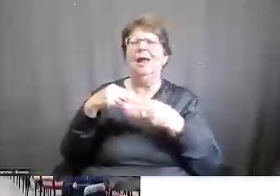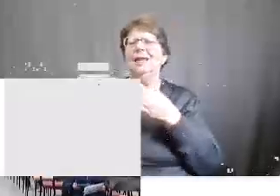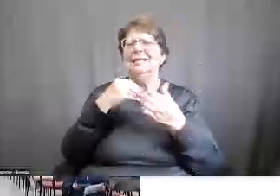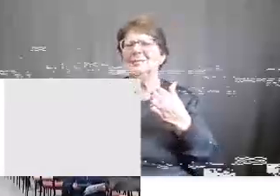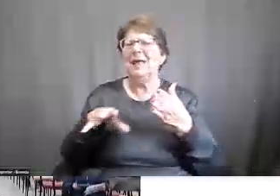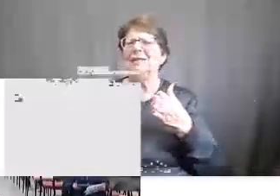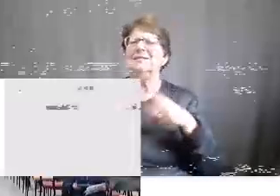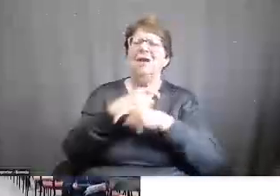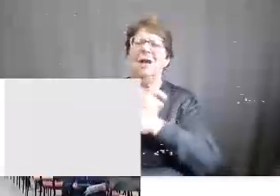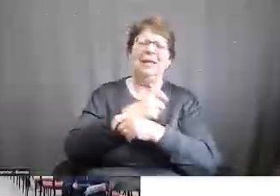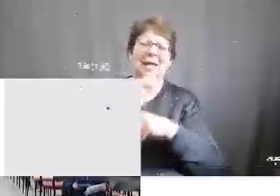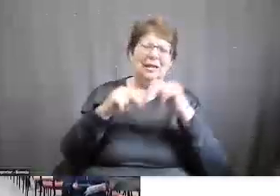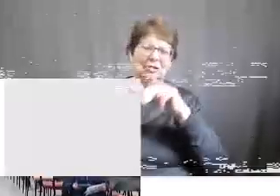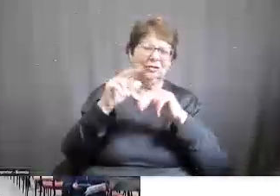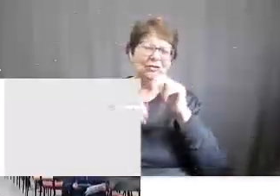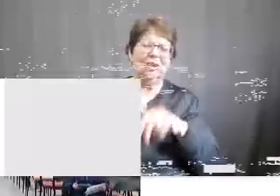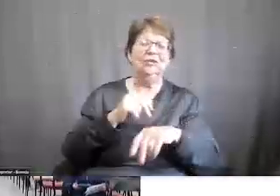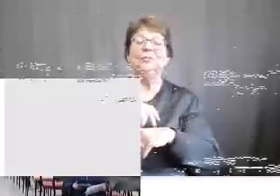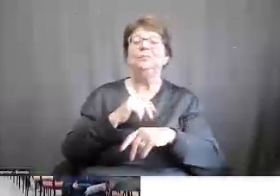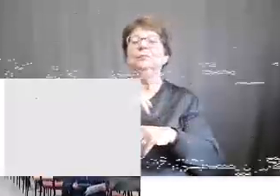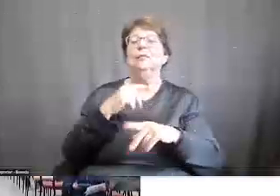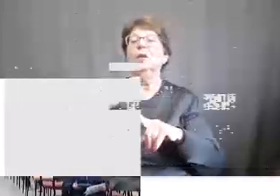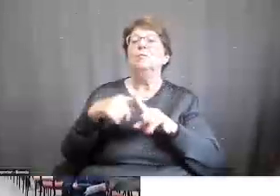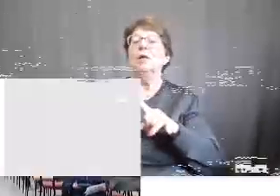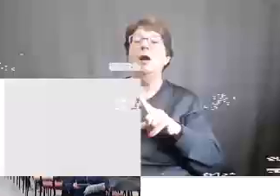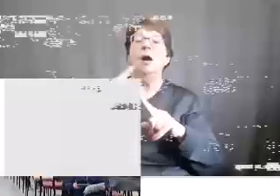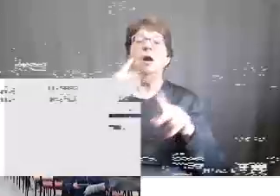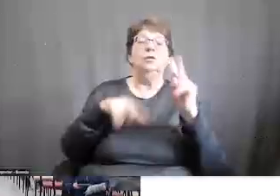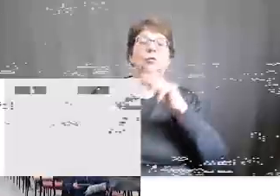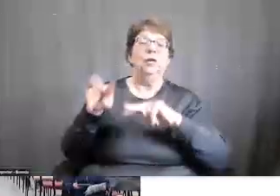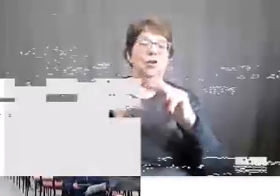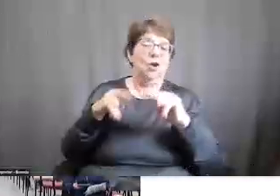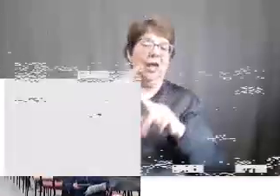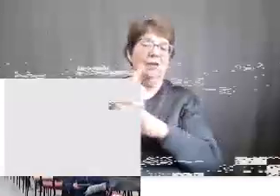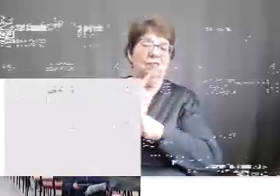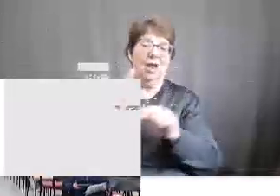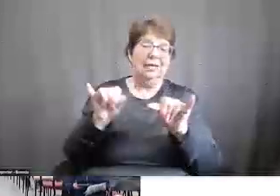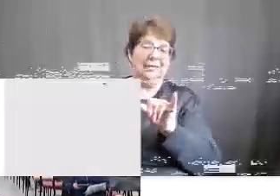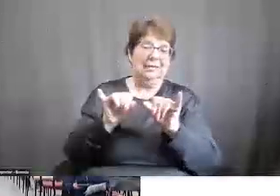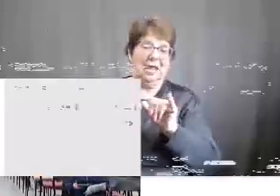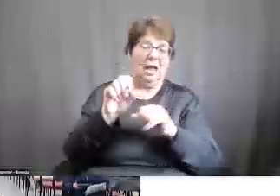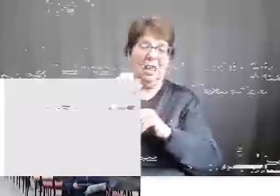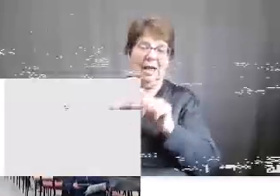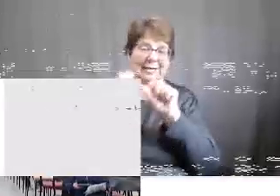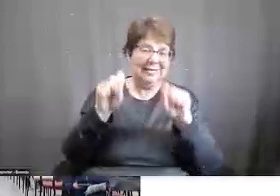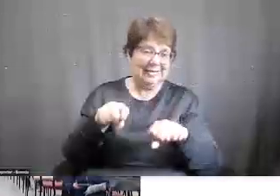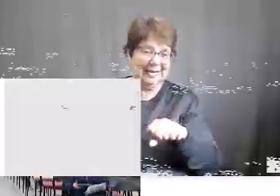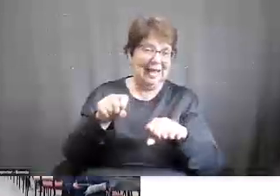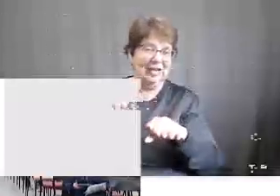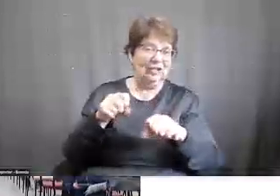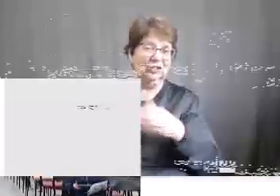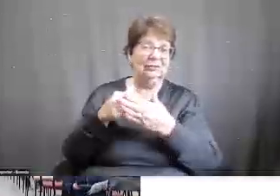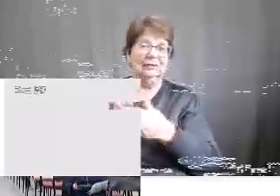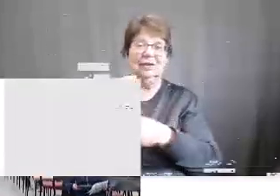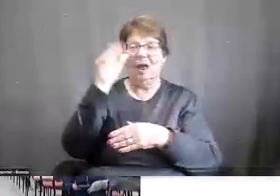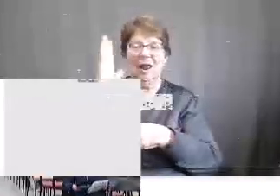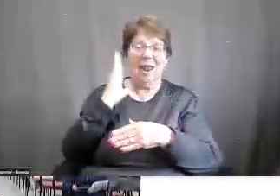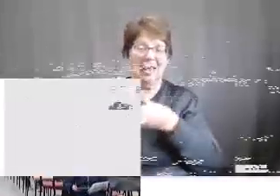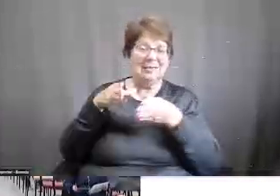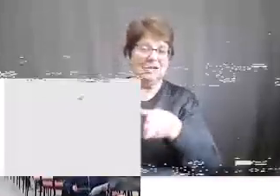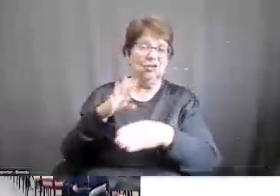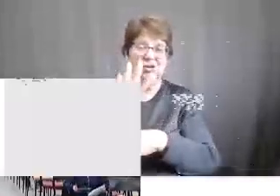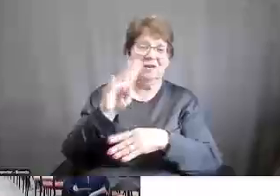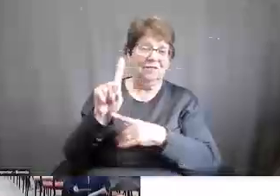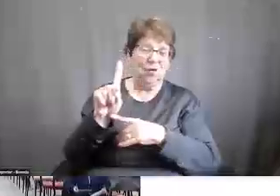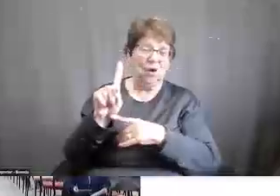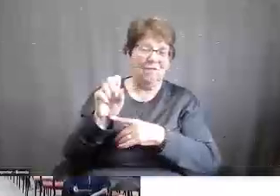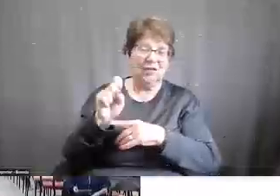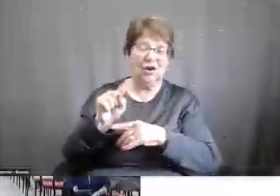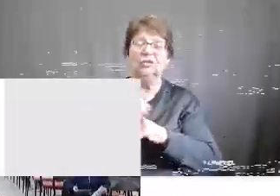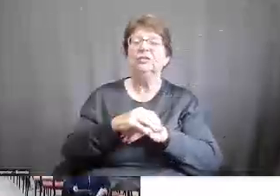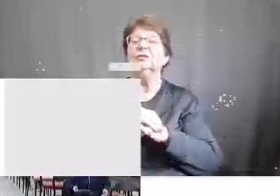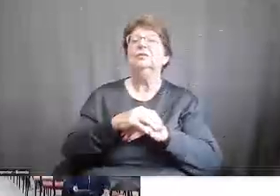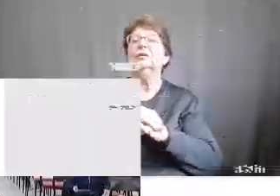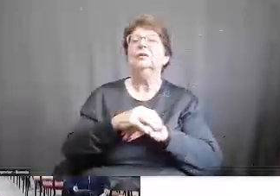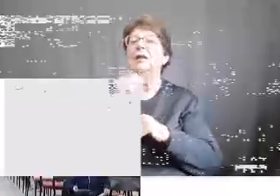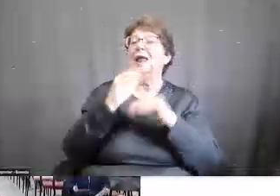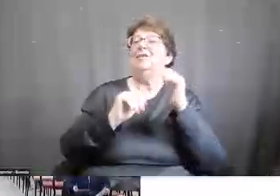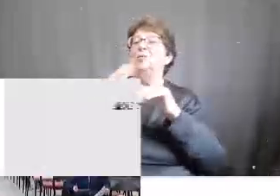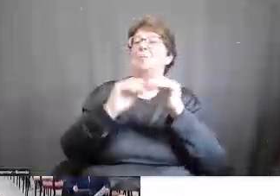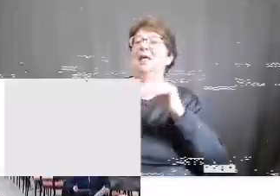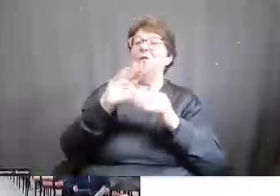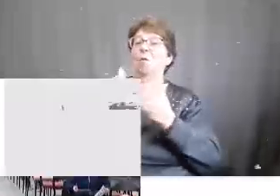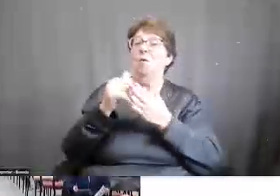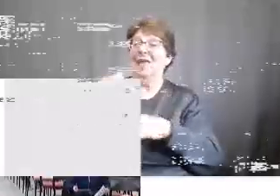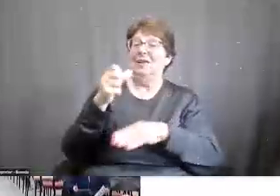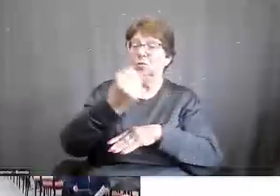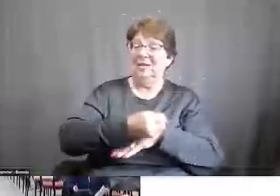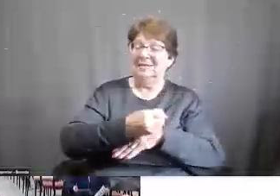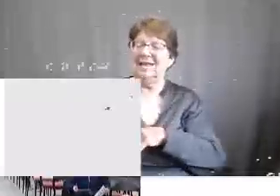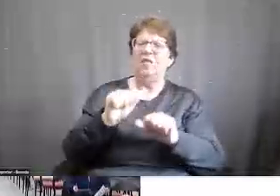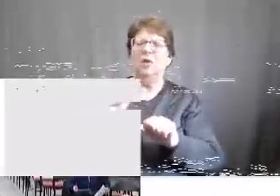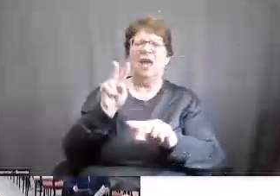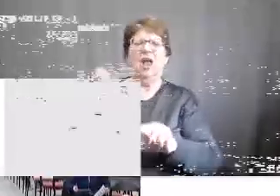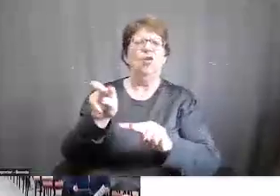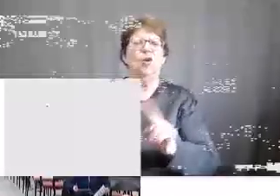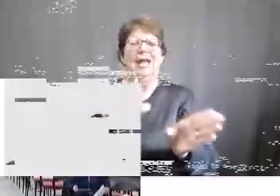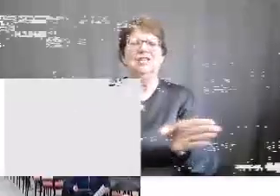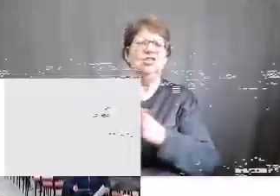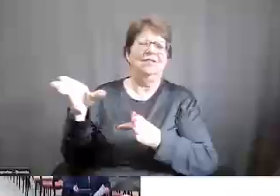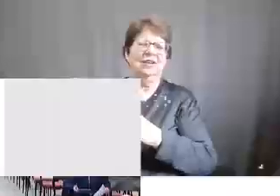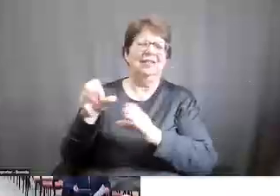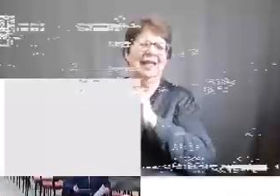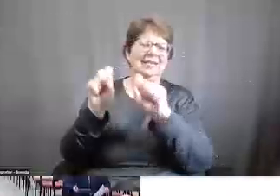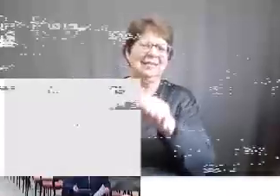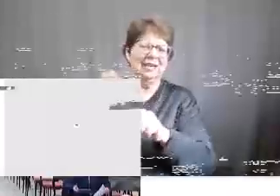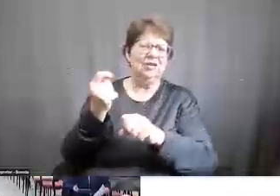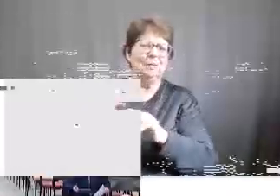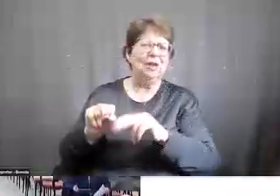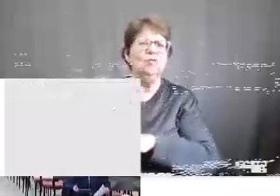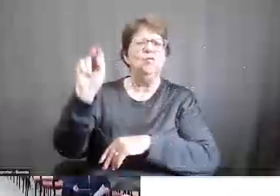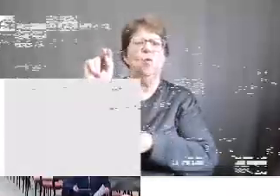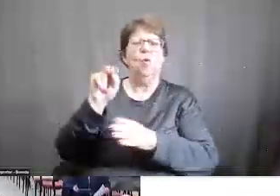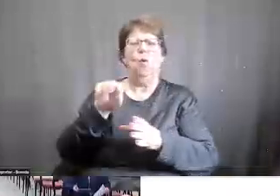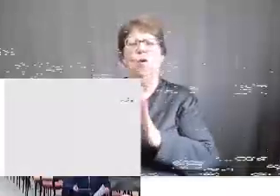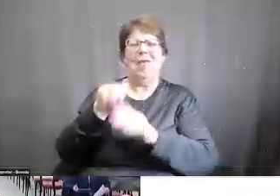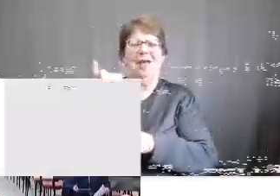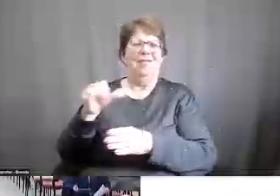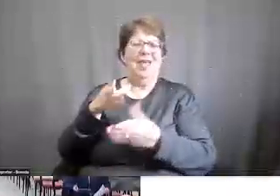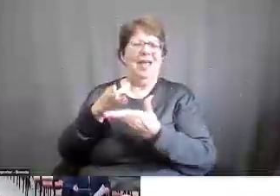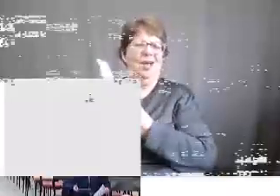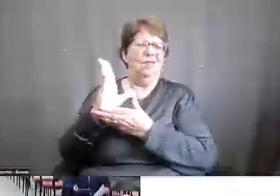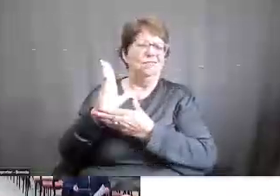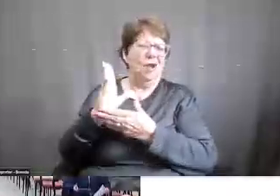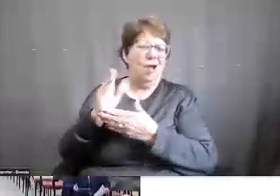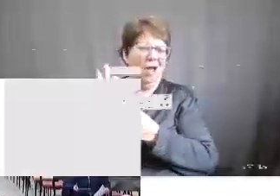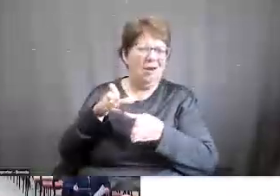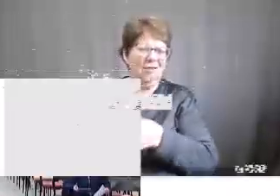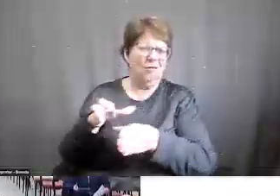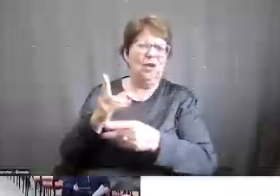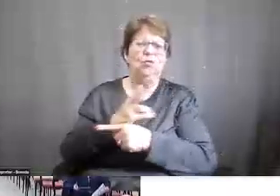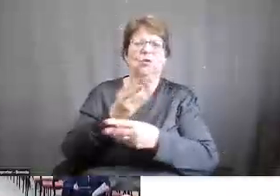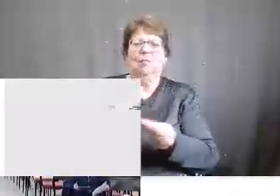Boardroom: Furthermore, as we look at a right-sized station there, around Alaska Street, 41st, by not having to build all of that to the south, we're able to look at shifting the station a little bit further north out of the right-of-way, using the properties that we would need for the station construction.